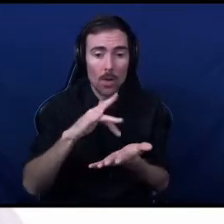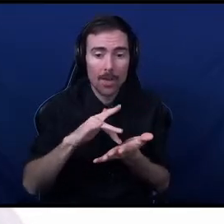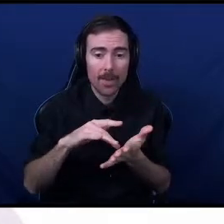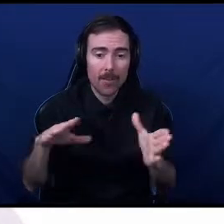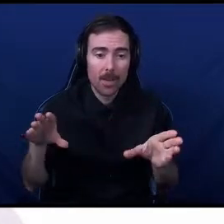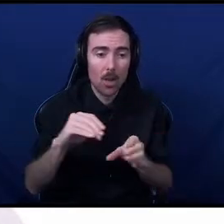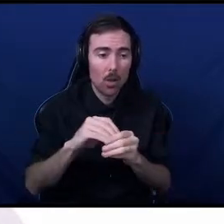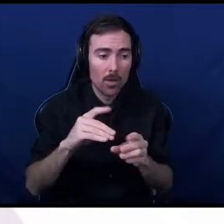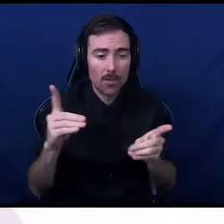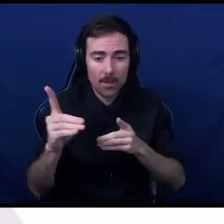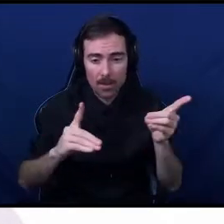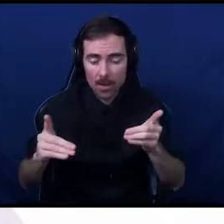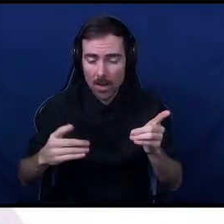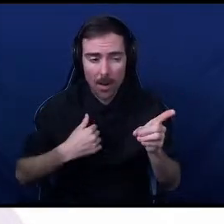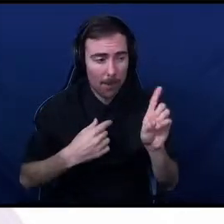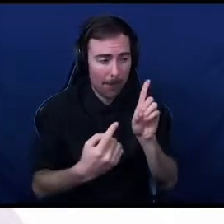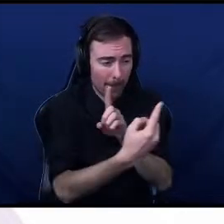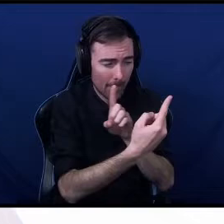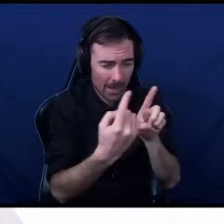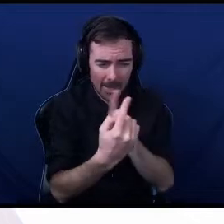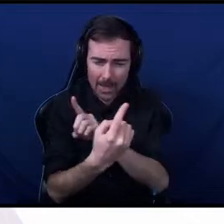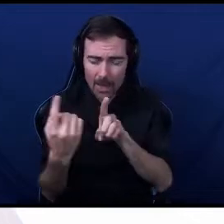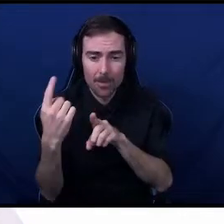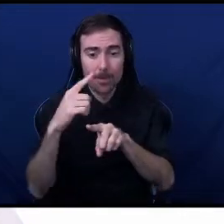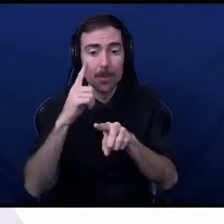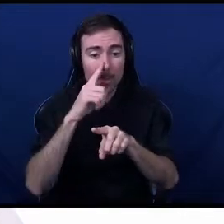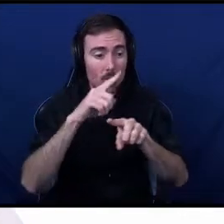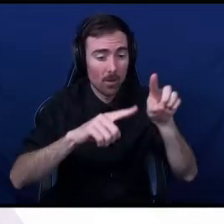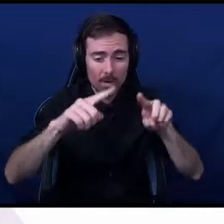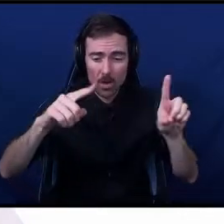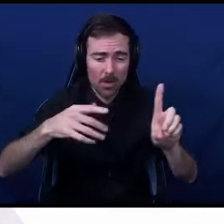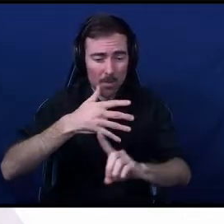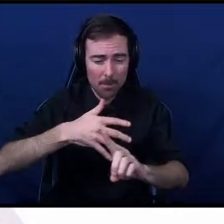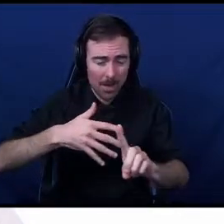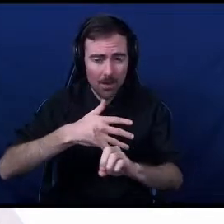backgrounds where I learned that bringing people to design is the